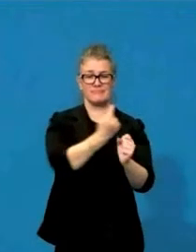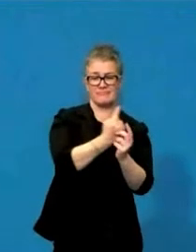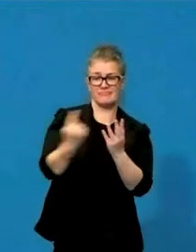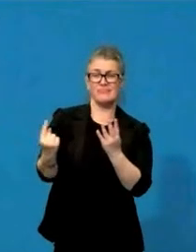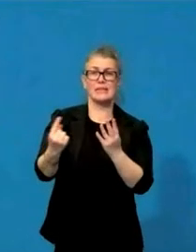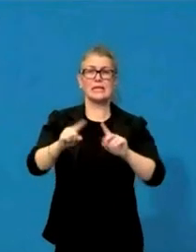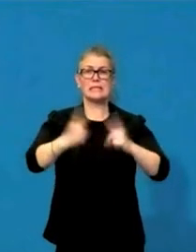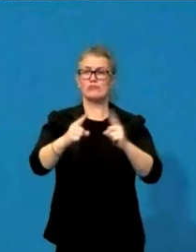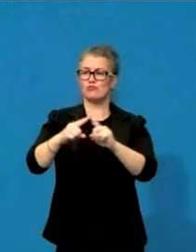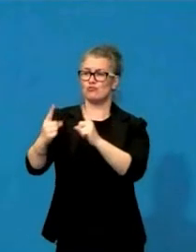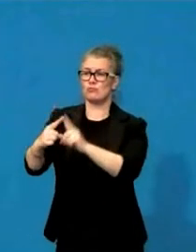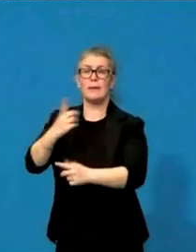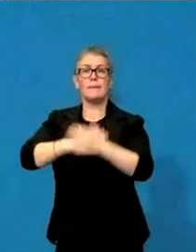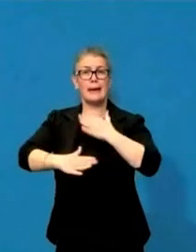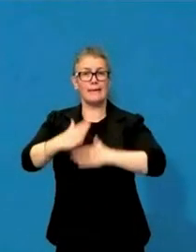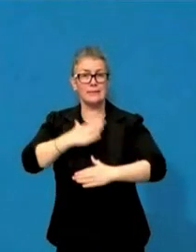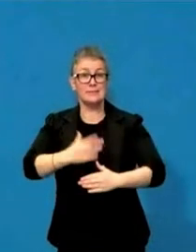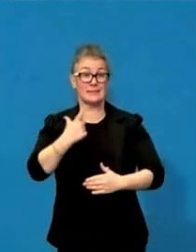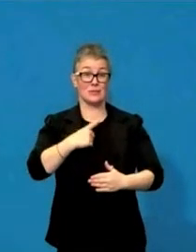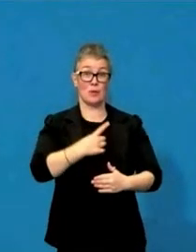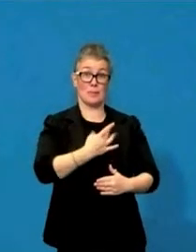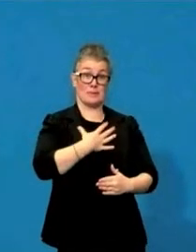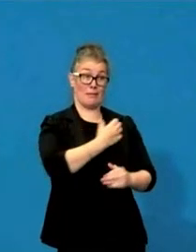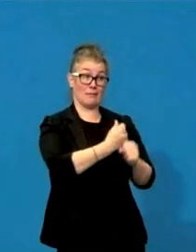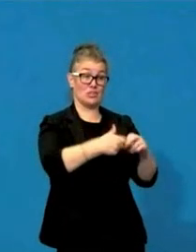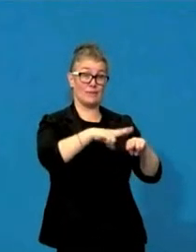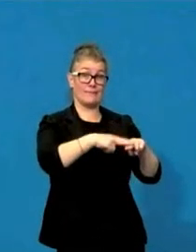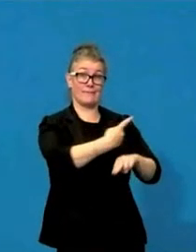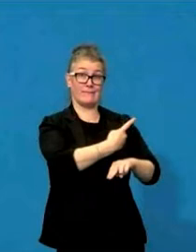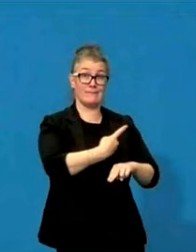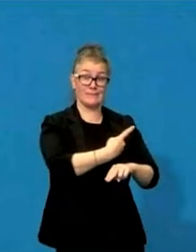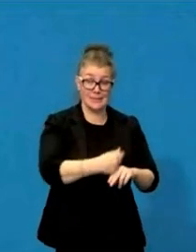And that's what both Geoff and I had to, I guess, live with and trying to manage the